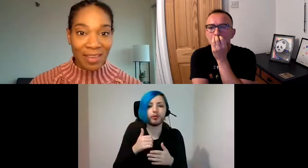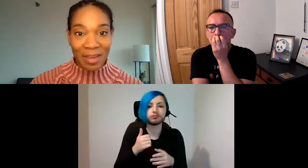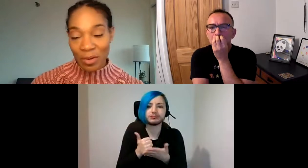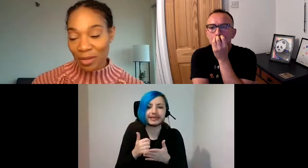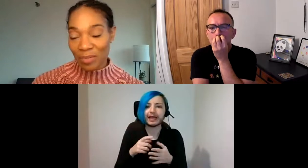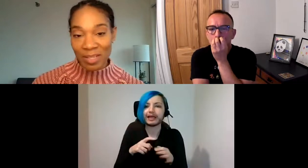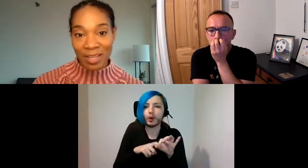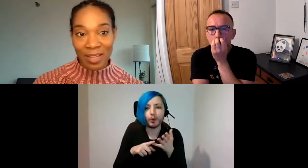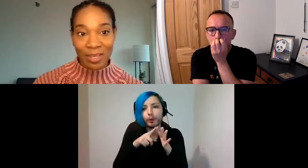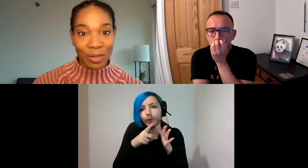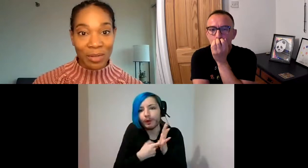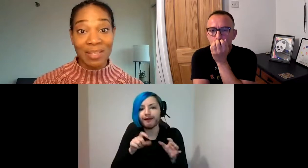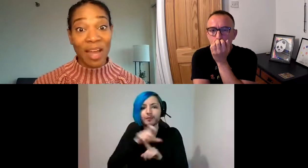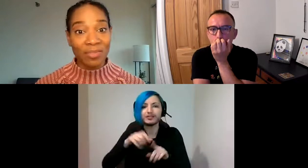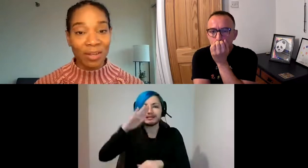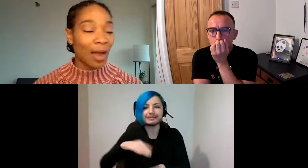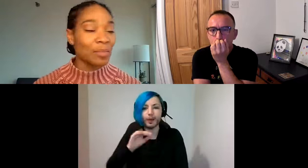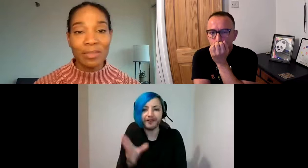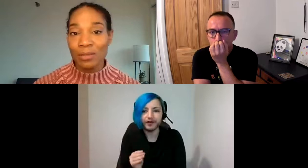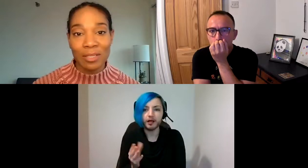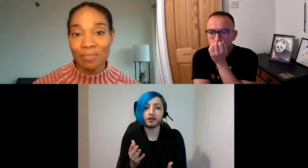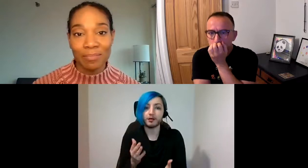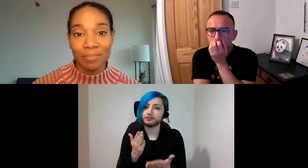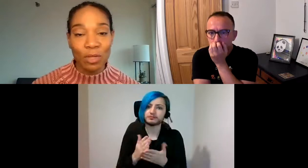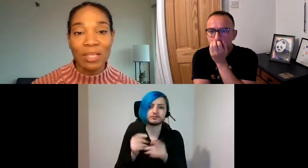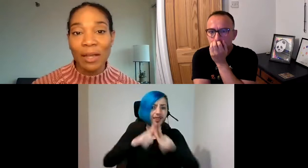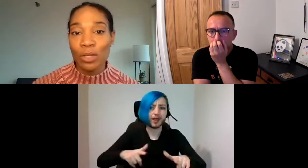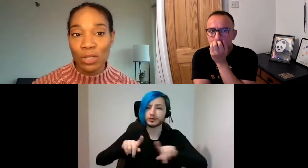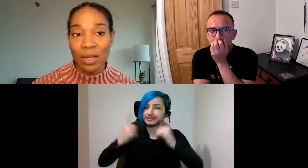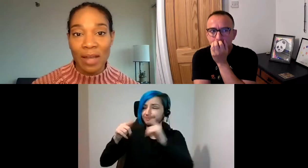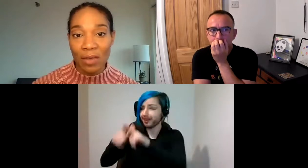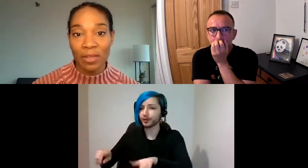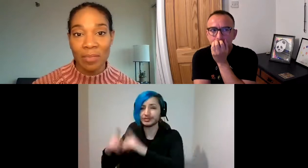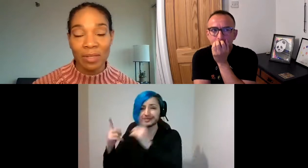history and research was done for the UK, those are the